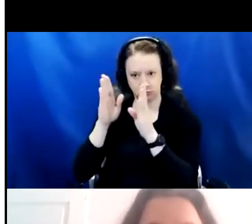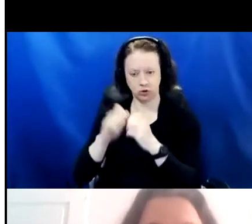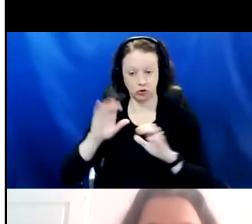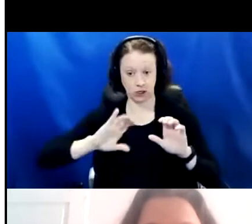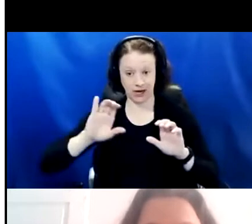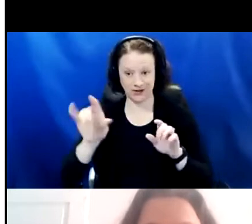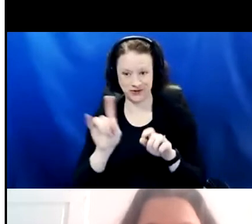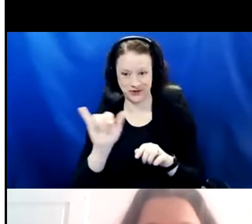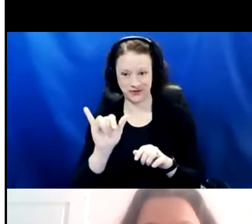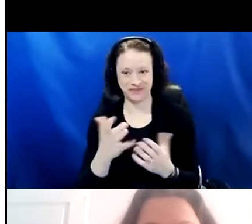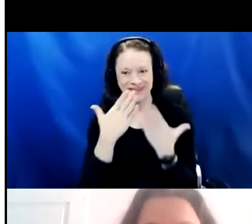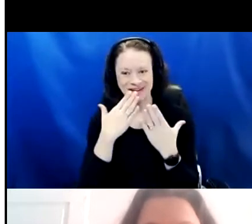So thank you, next.